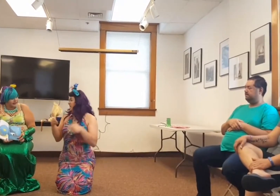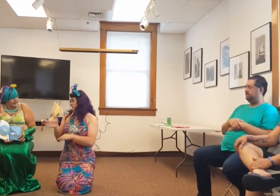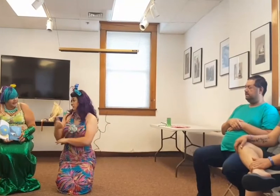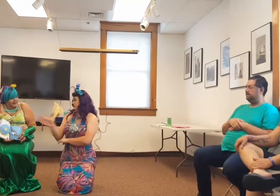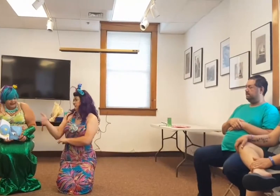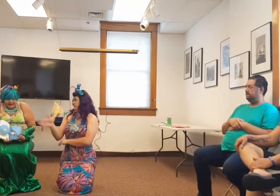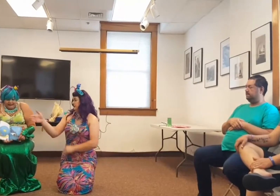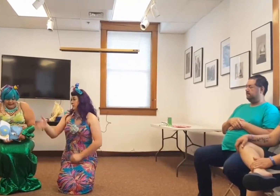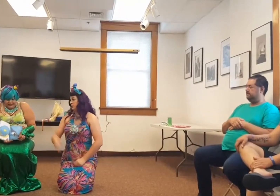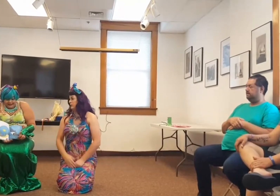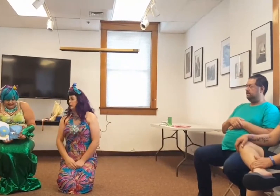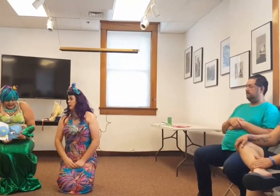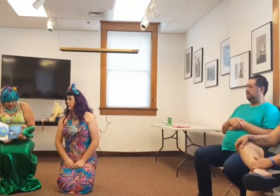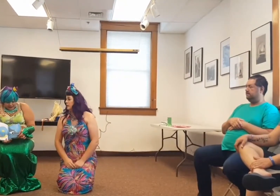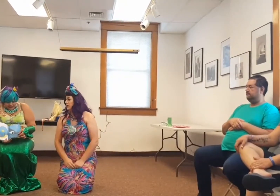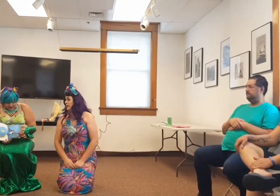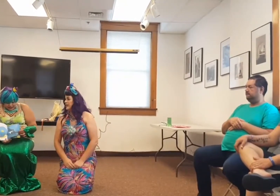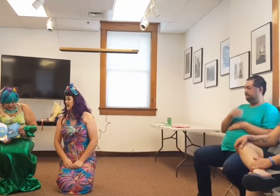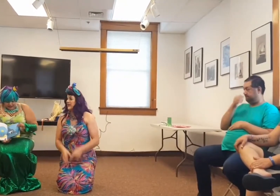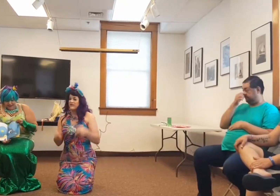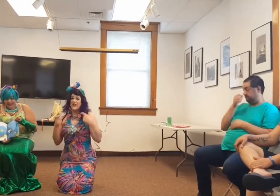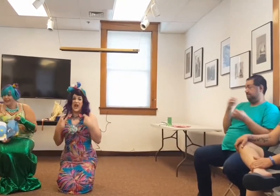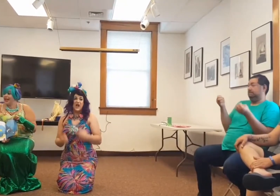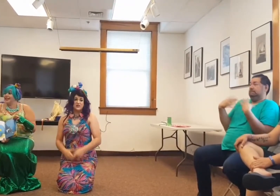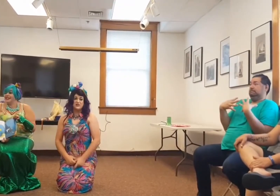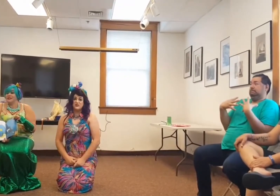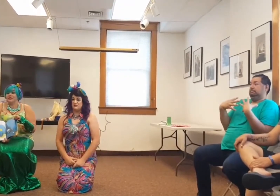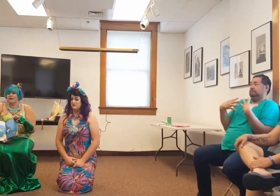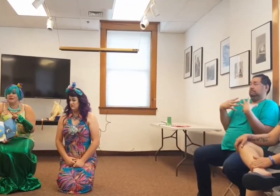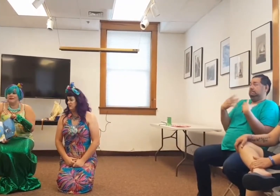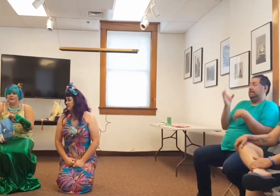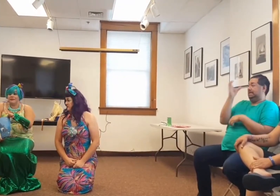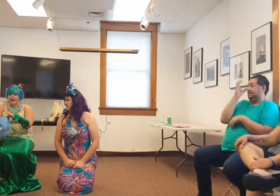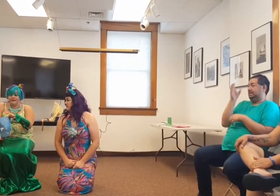Uh-oh. What's going to happen! ZOEY: I'm so scared. Cali's even swimming away from him very fast.